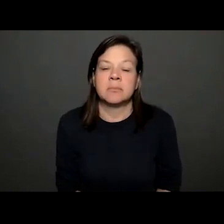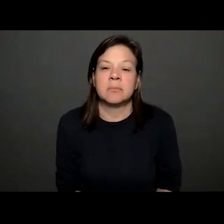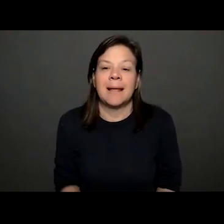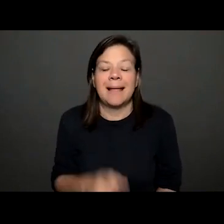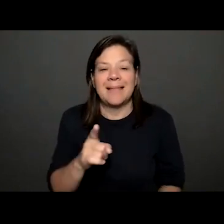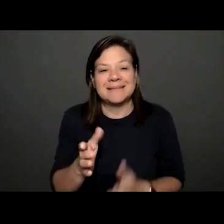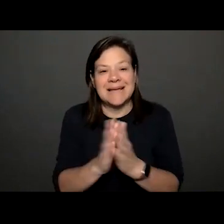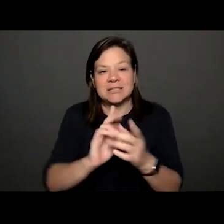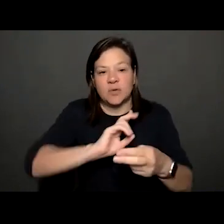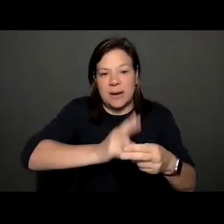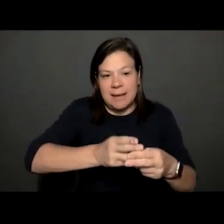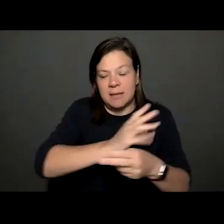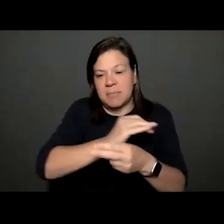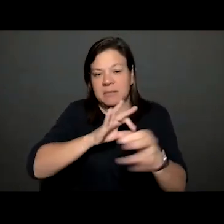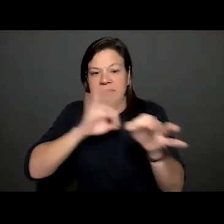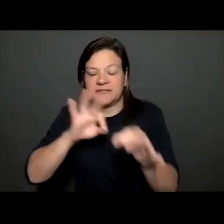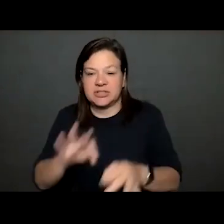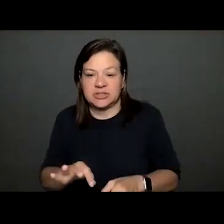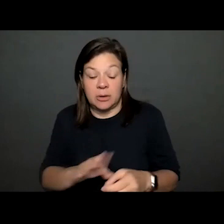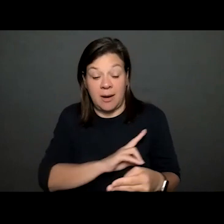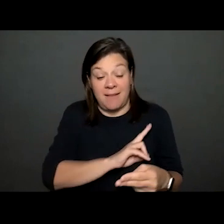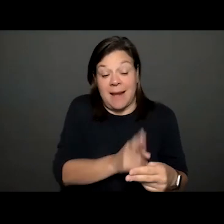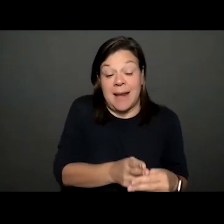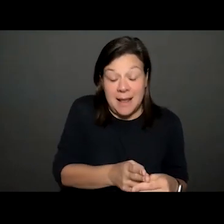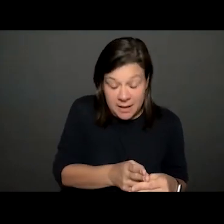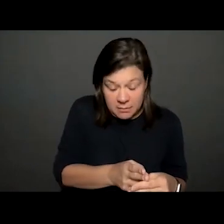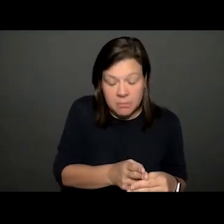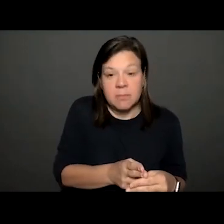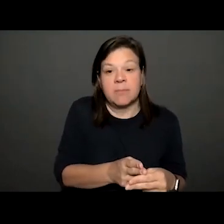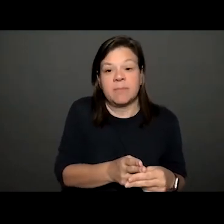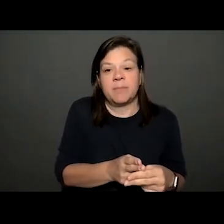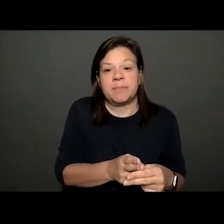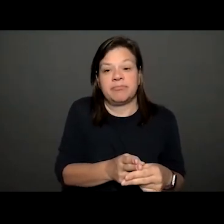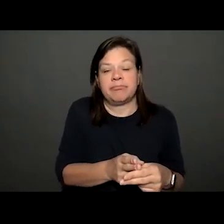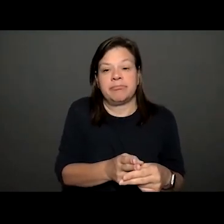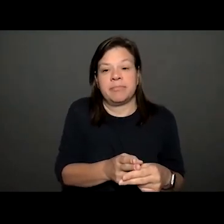AND DEFINITION. THE NAME IT'S LOOKING FOR IS OBJECT TYPE I.D.